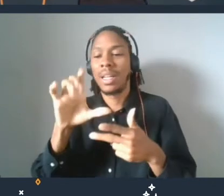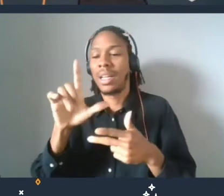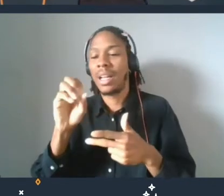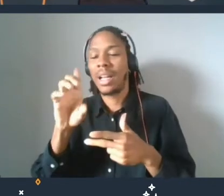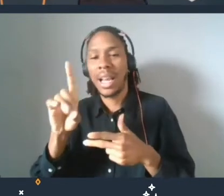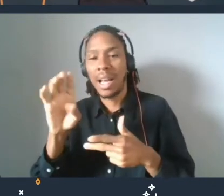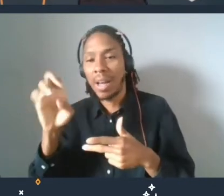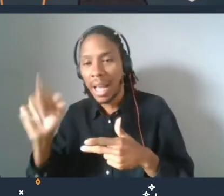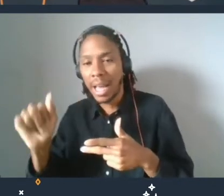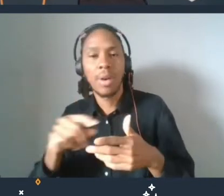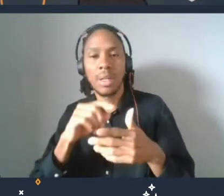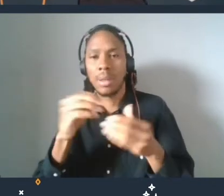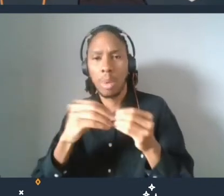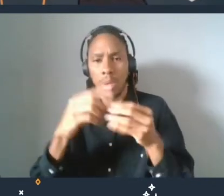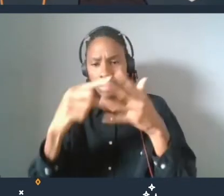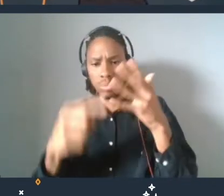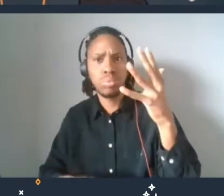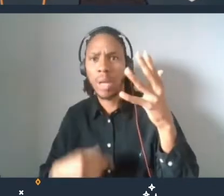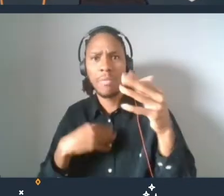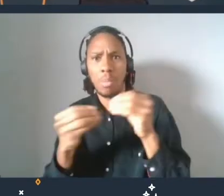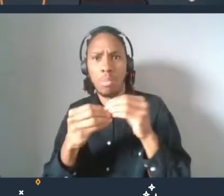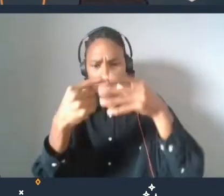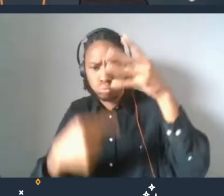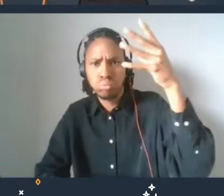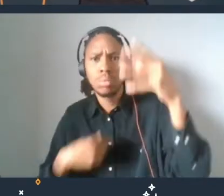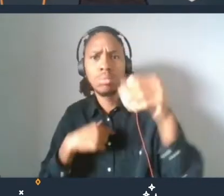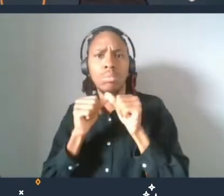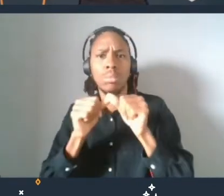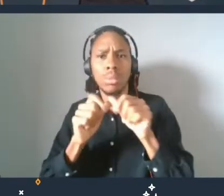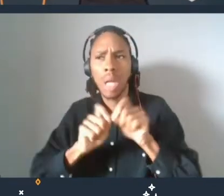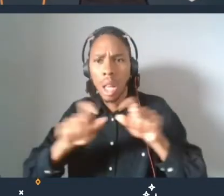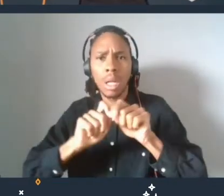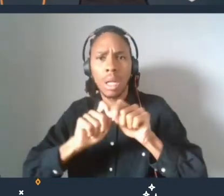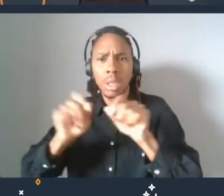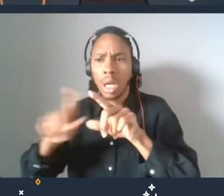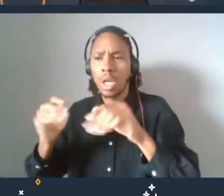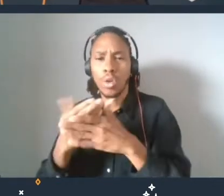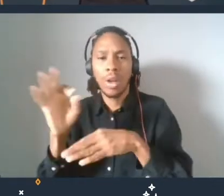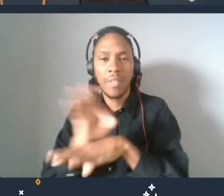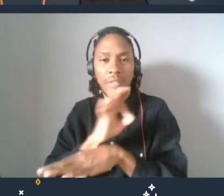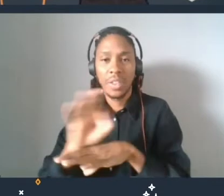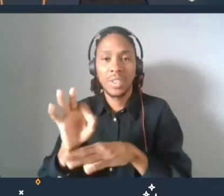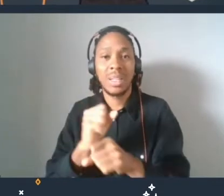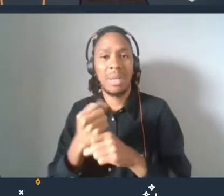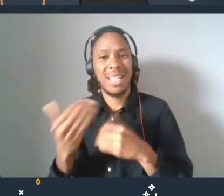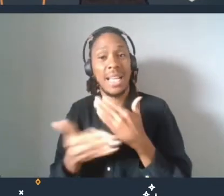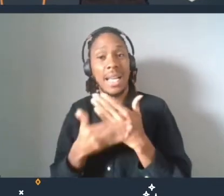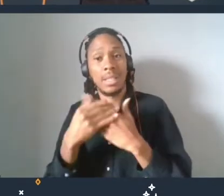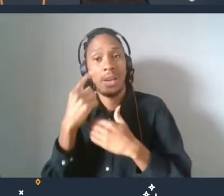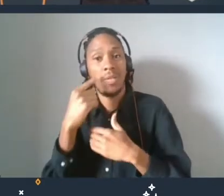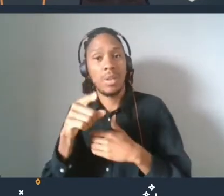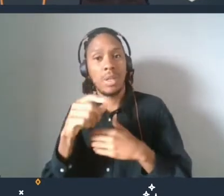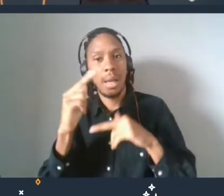And we just haven't stopped there. We've continued to launch new features and integrations to make it even easier for you to build your data lake on S3.